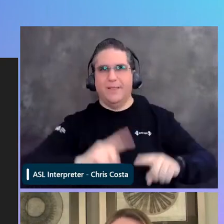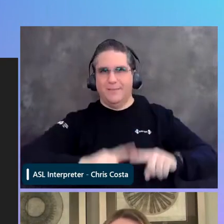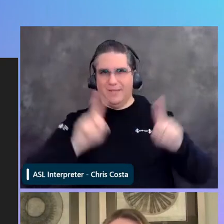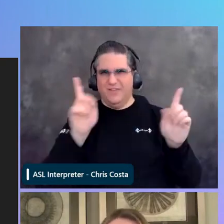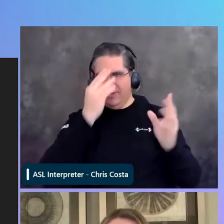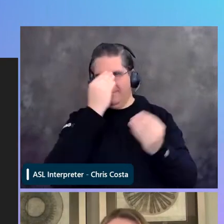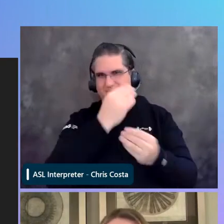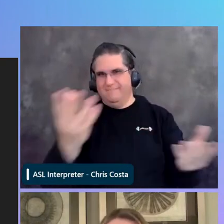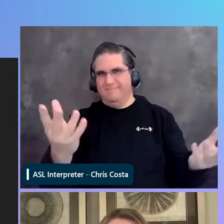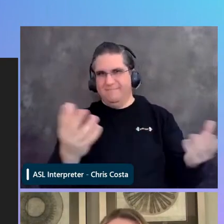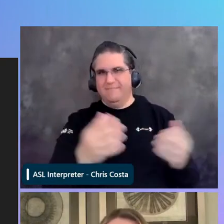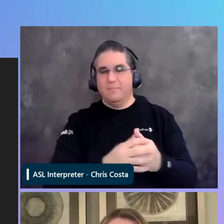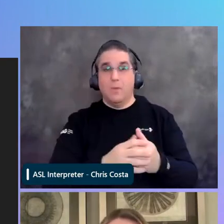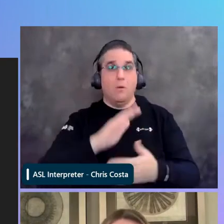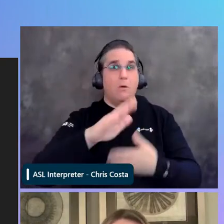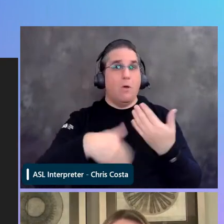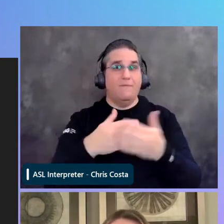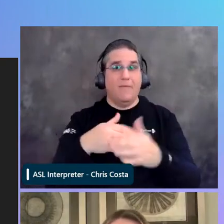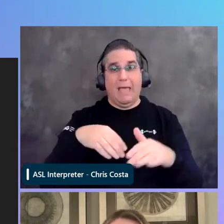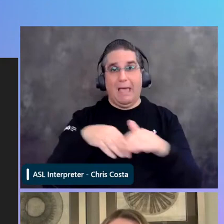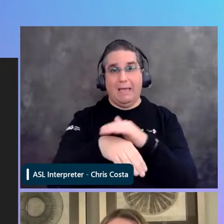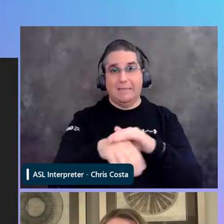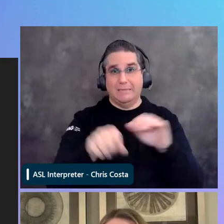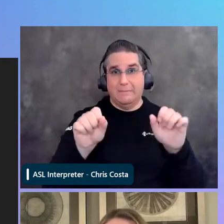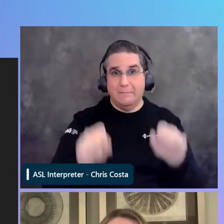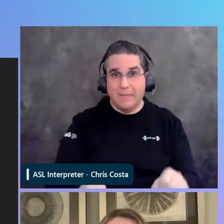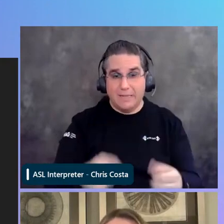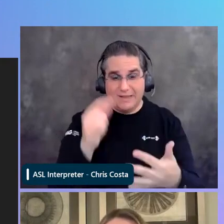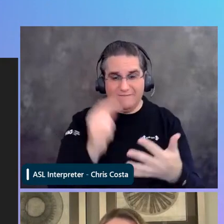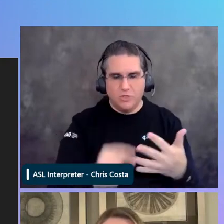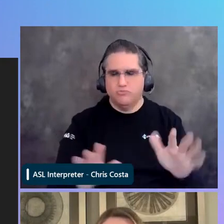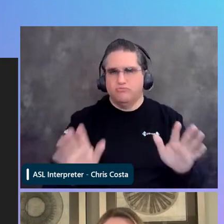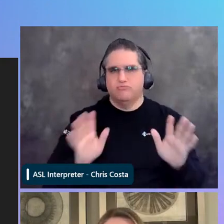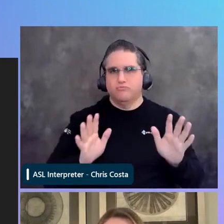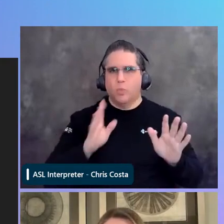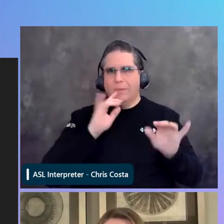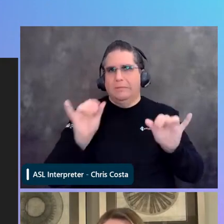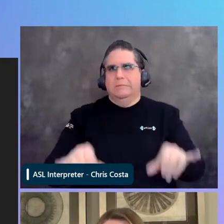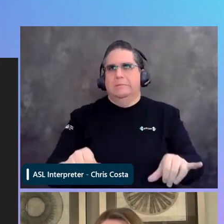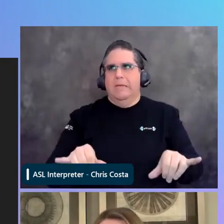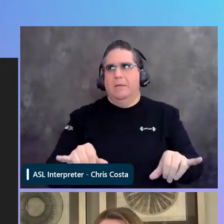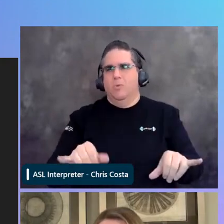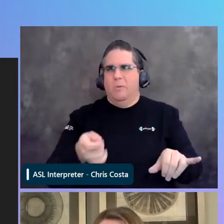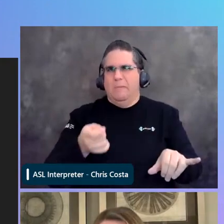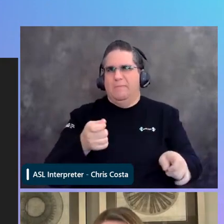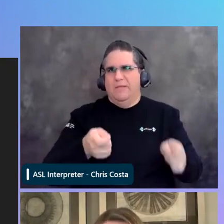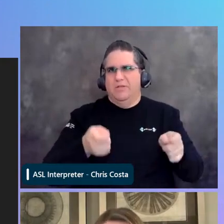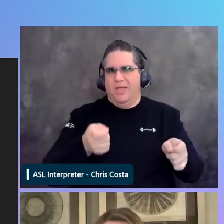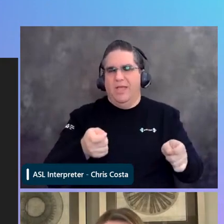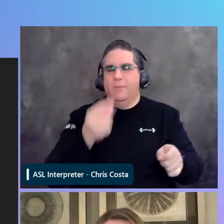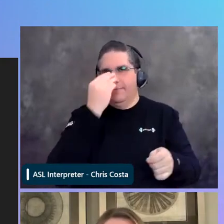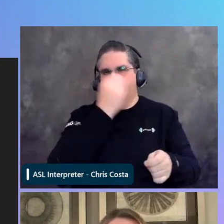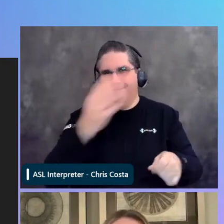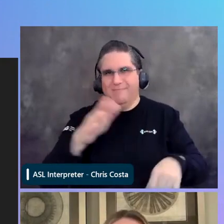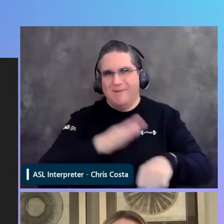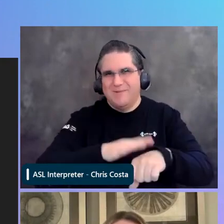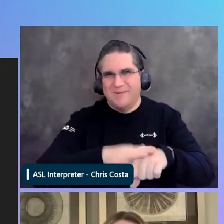accessibility features shouldn't change too much, uh, that we'll talk about today, but we just want to kind of give the